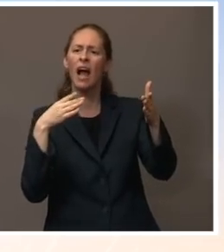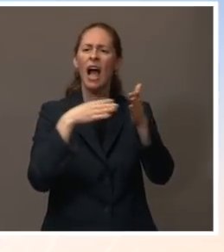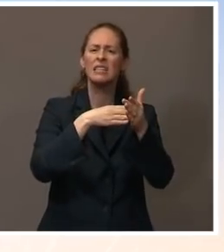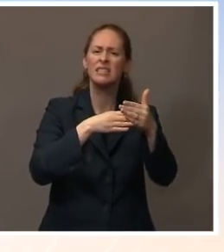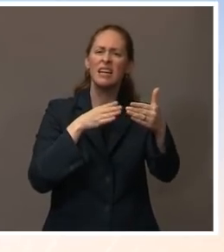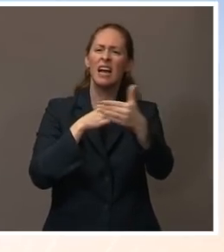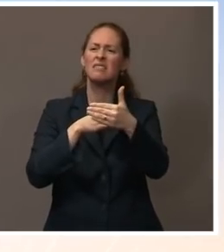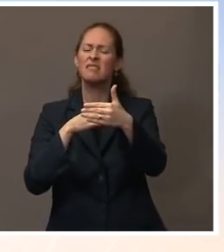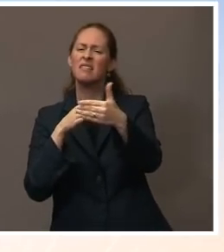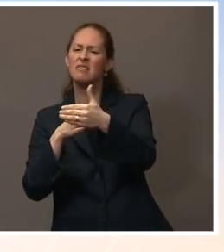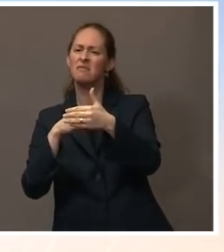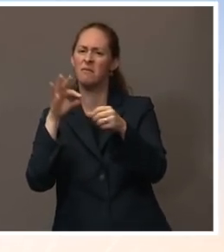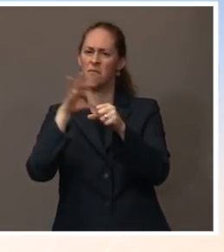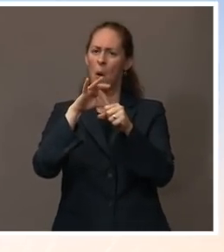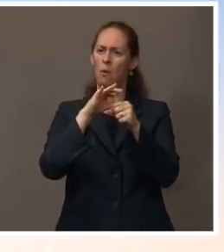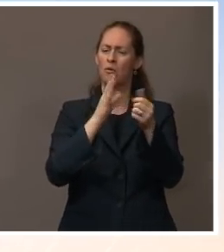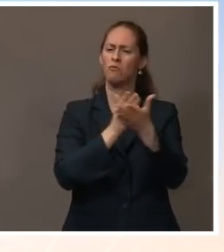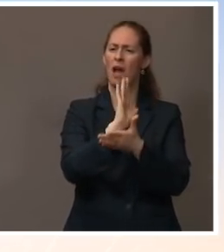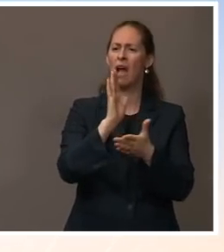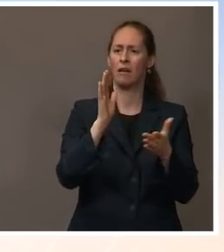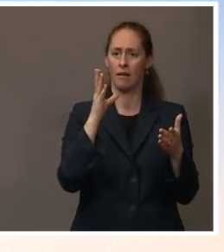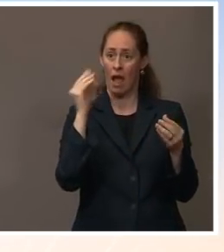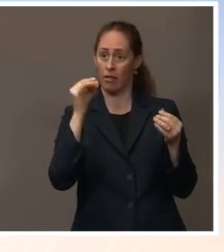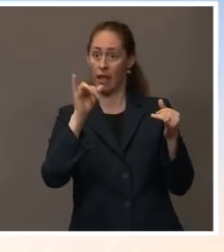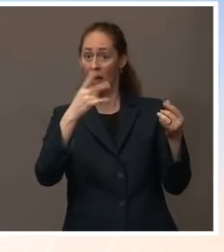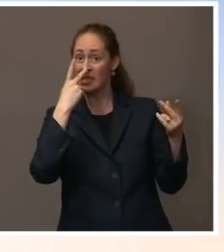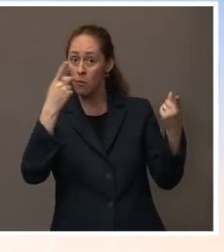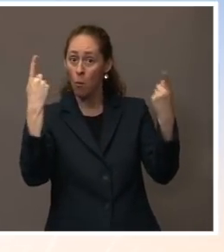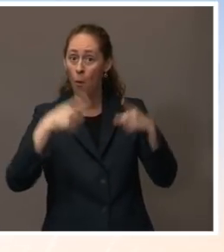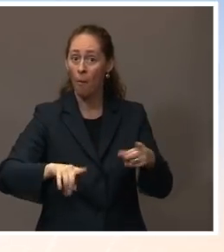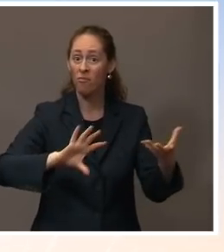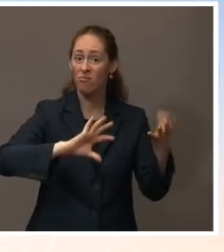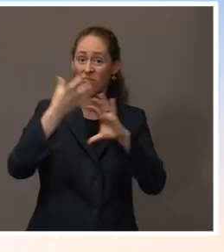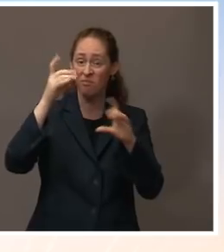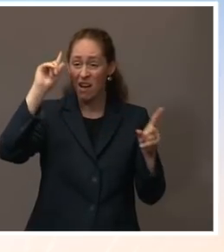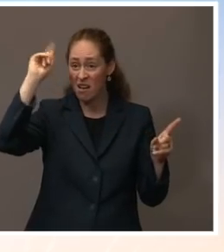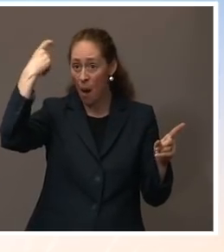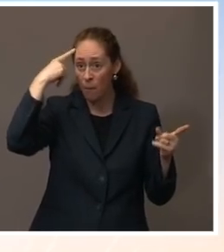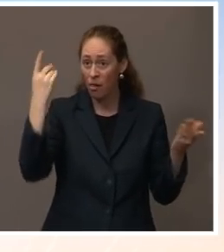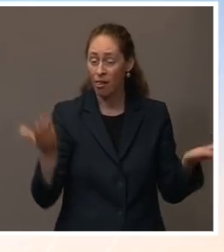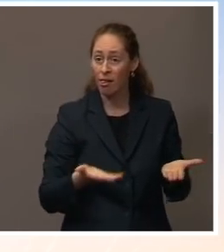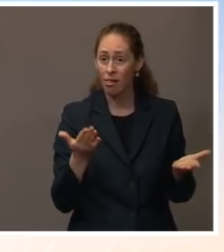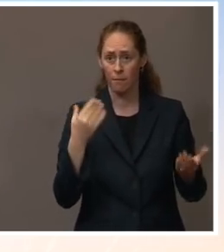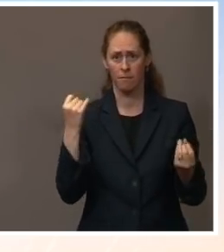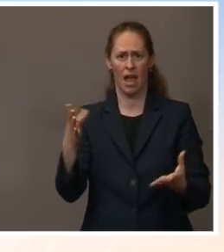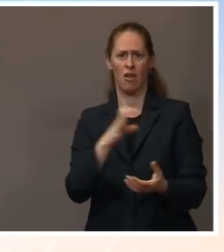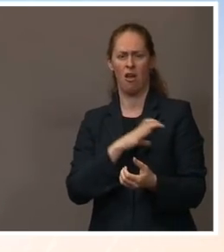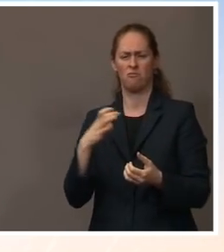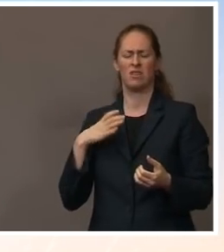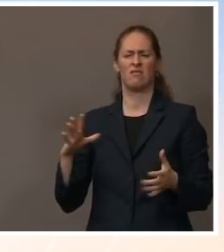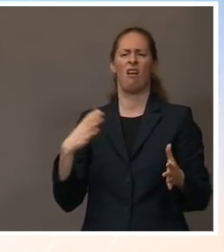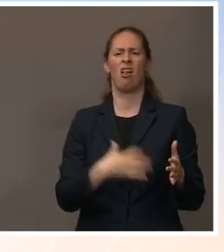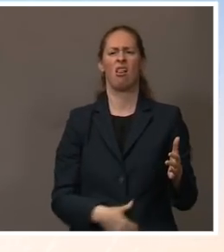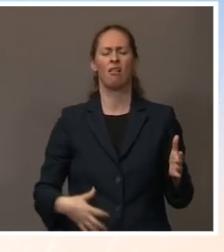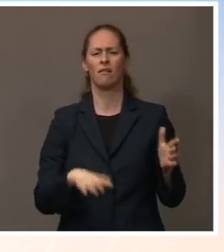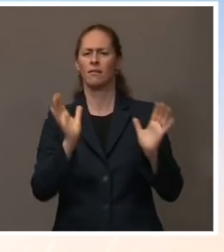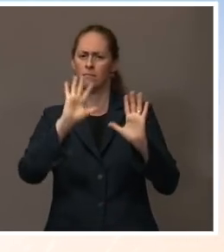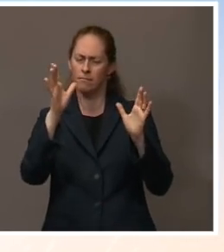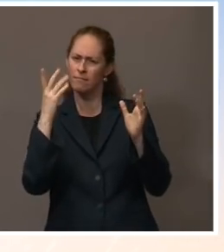an assault on our nation's Capitol, as I know the congressman and many others are as well. We share their passion. We share the desire to fight these efforts.